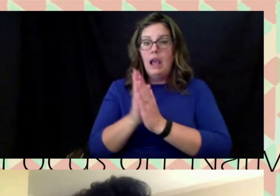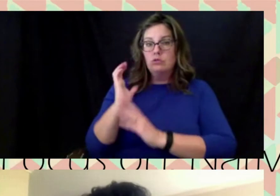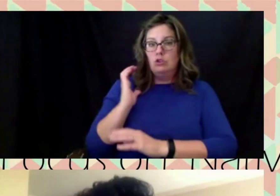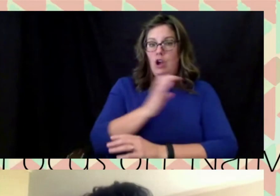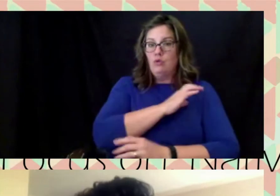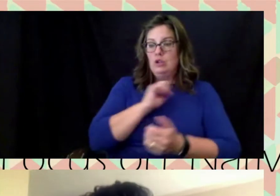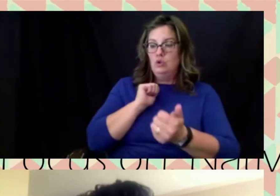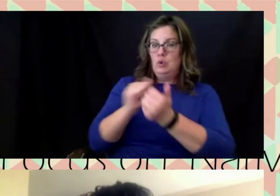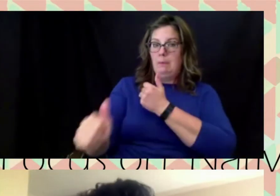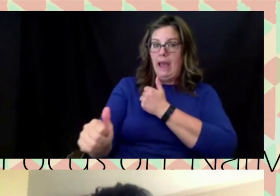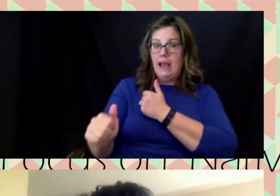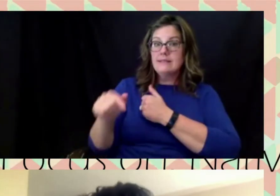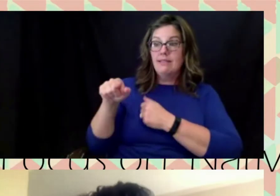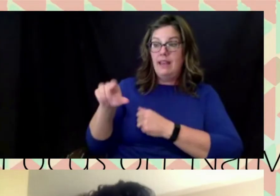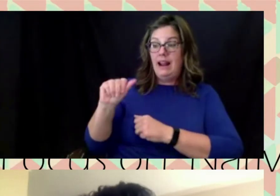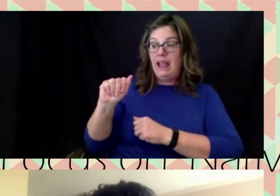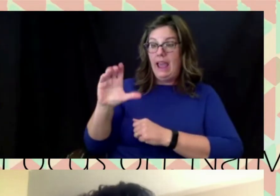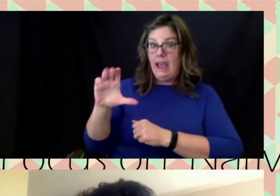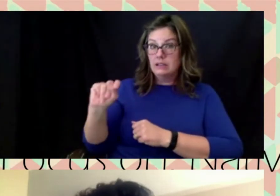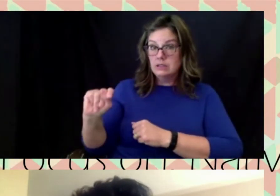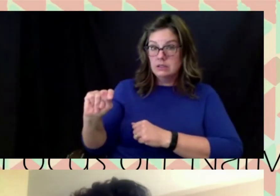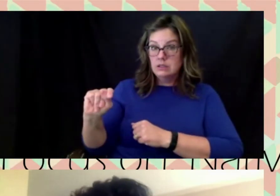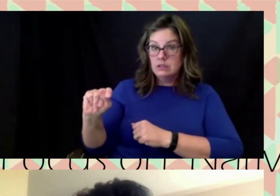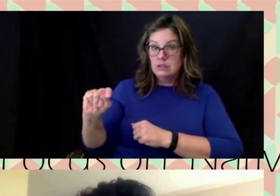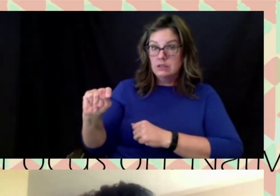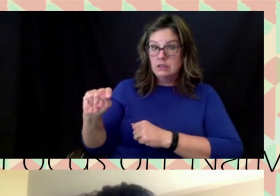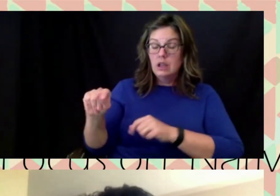and then a comprehensive study looking at the intersection between missing and murdered